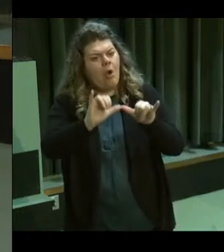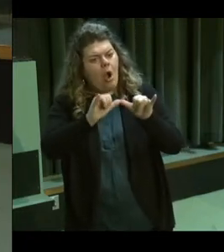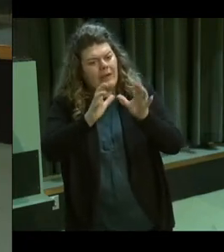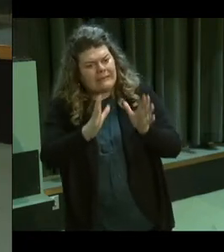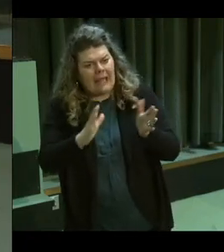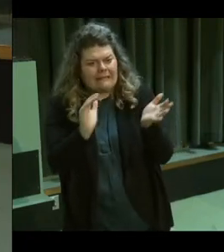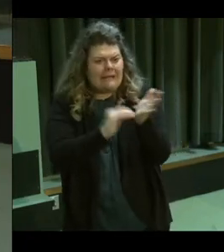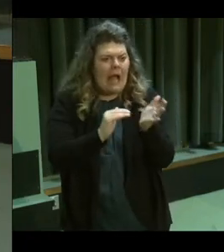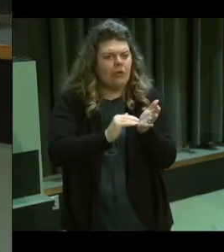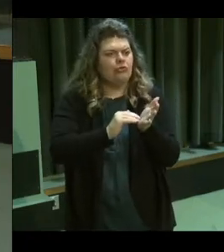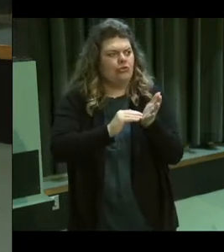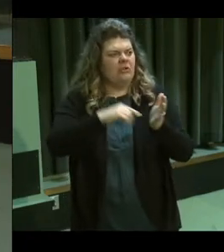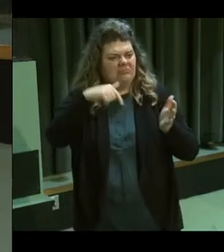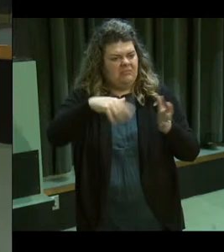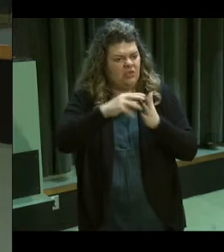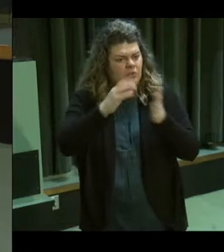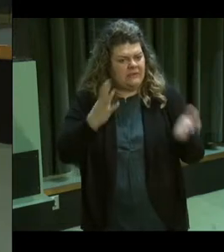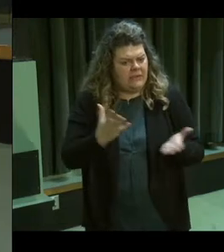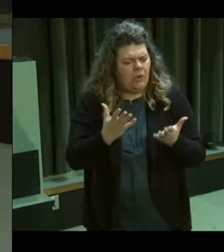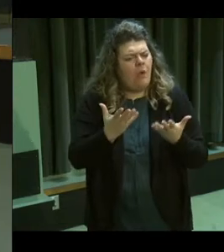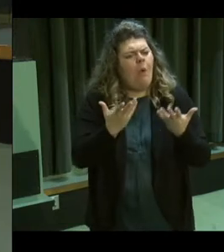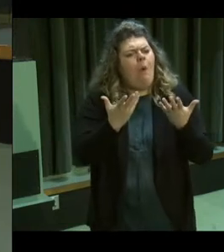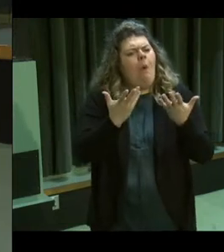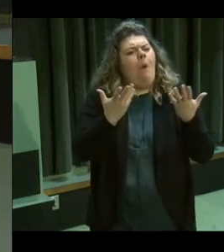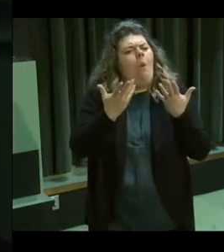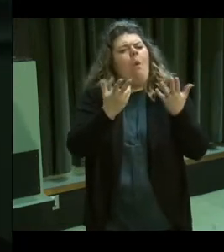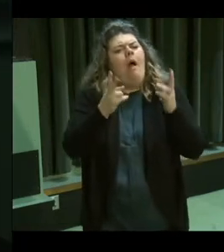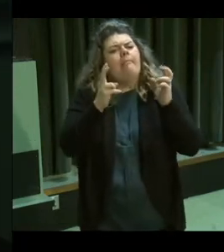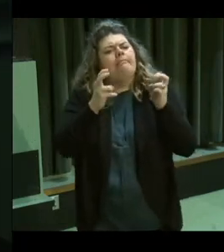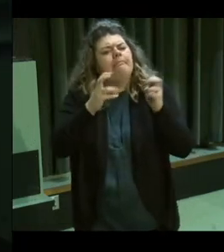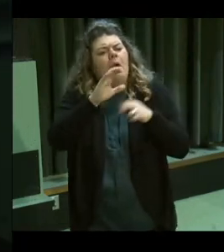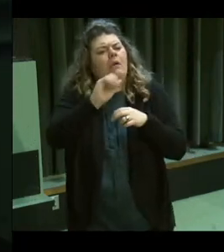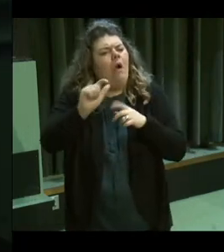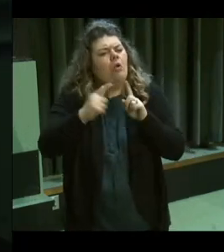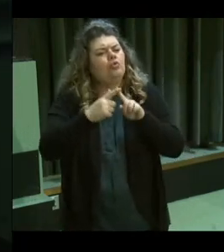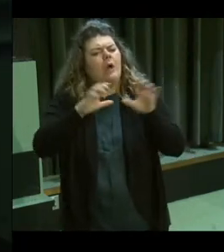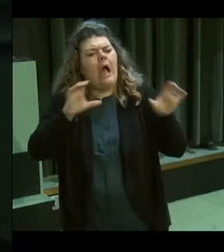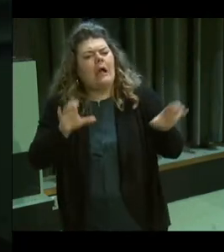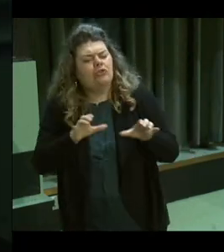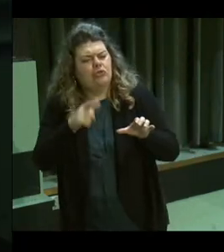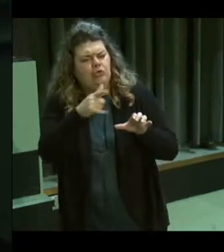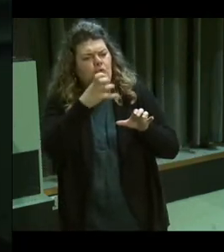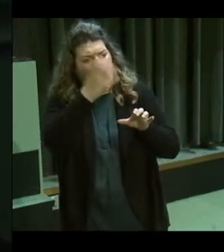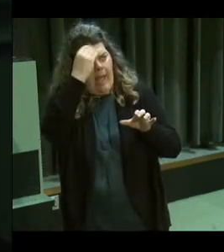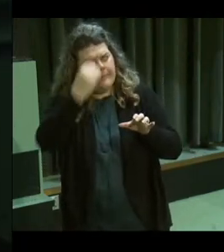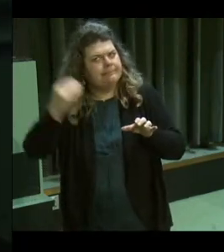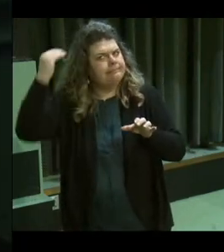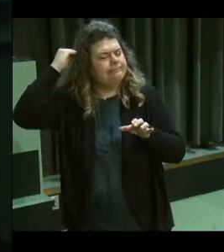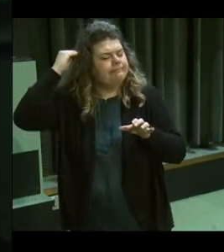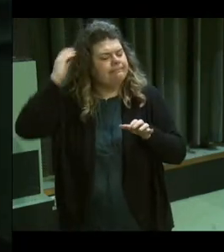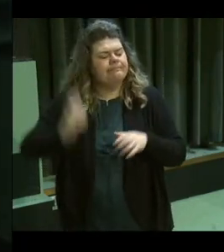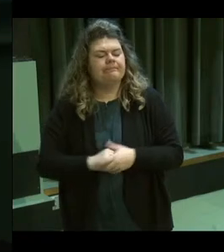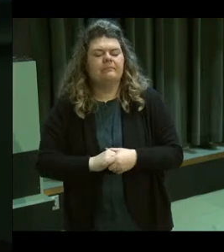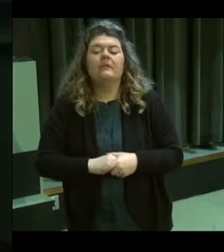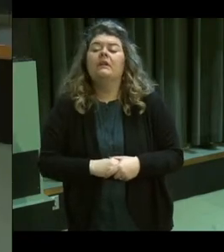things like that. What call to action do you want them to leave